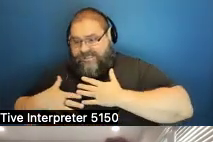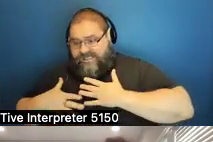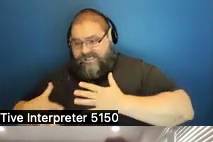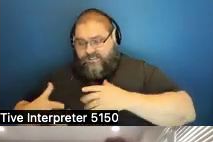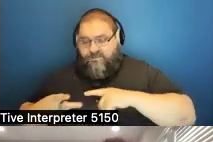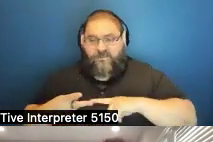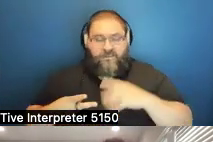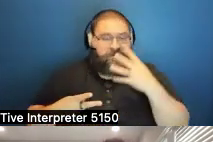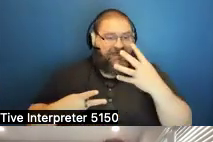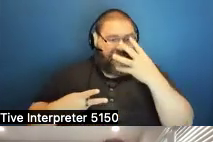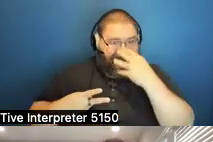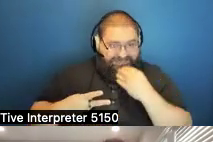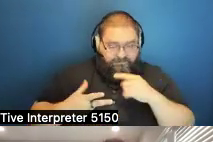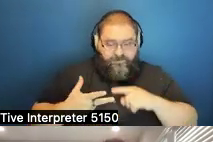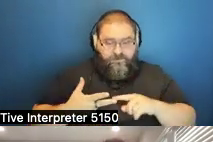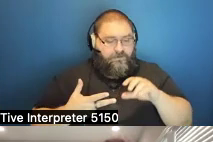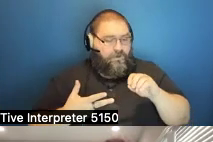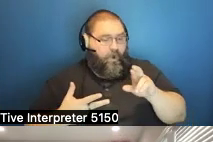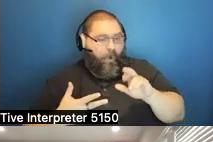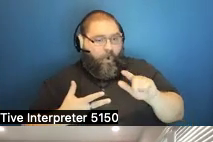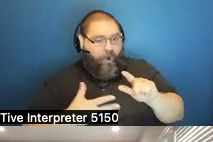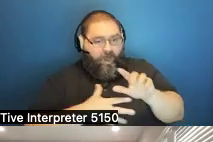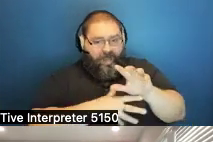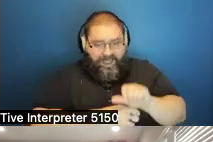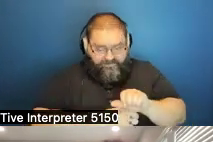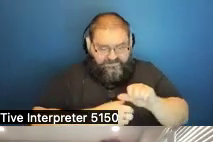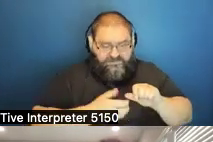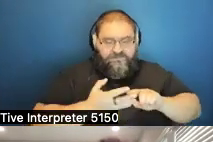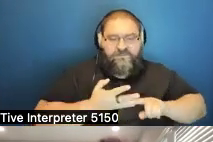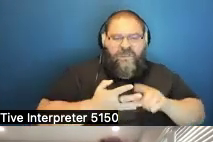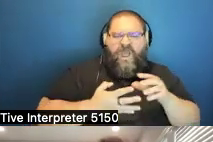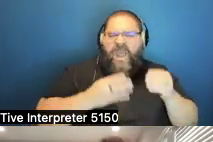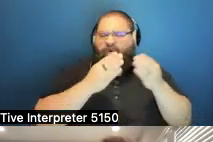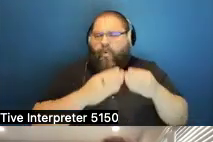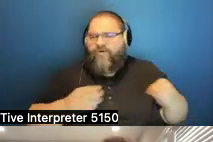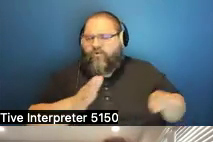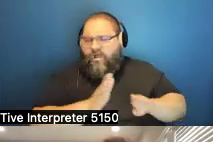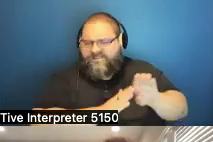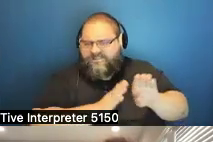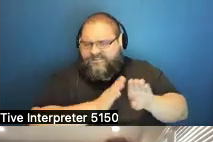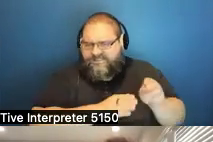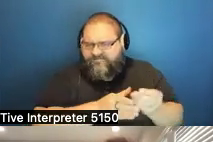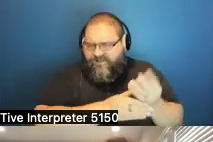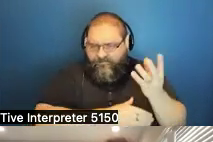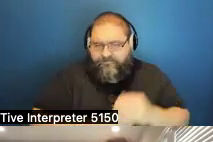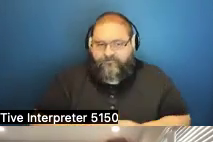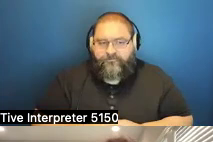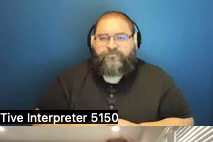19:32:38 Earl Harbors, and overall development. 19:32:43 You will hear me talk about things